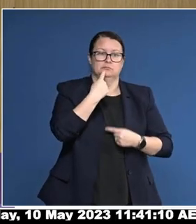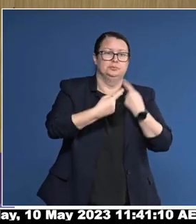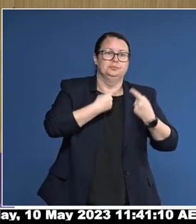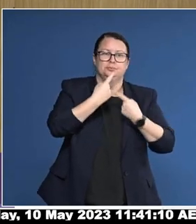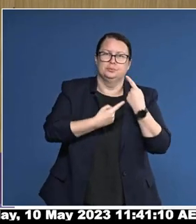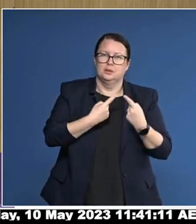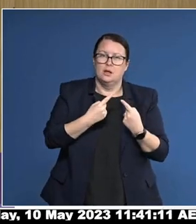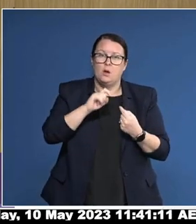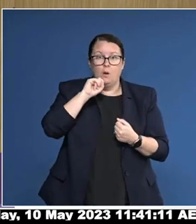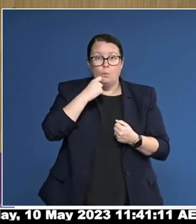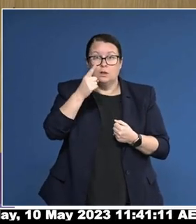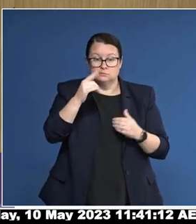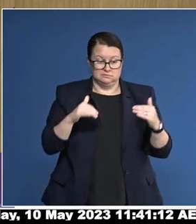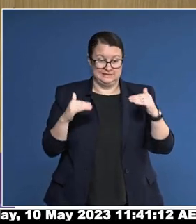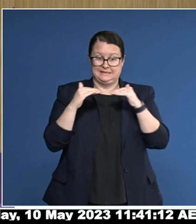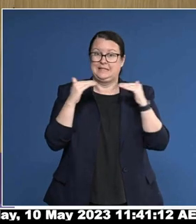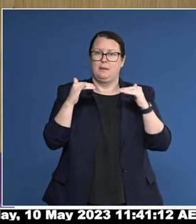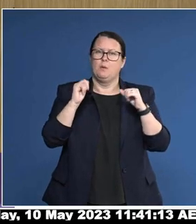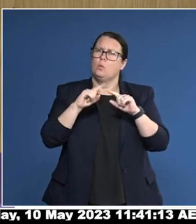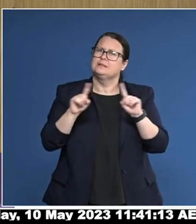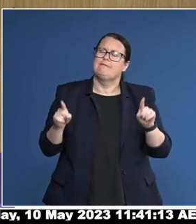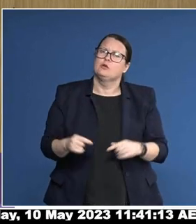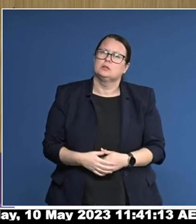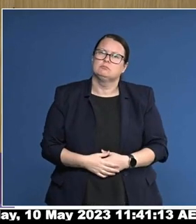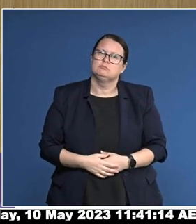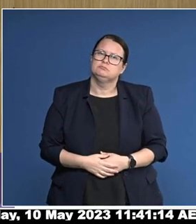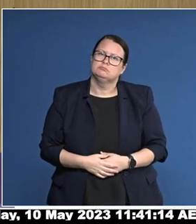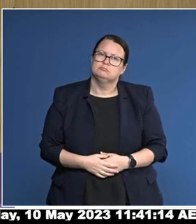as - it wouldn't be any different in the way that the circumstances transpired?